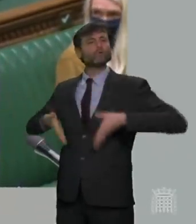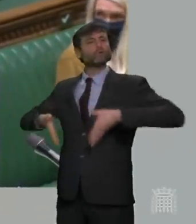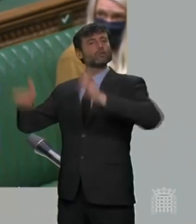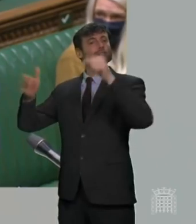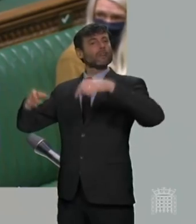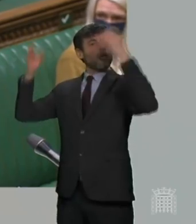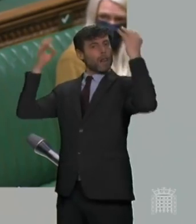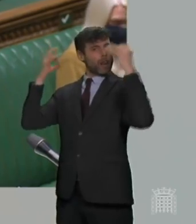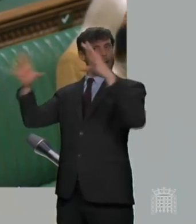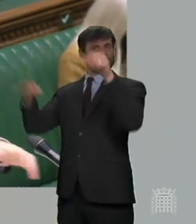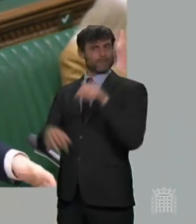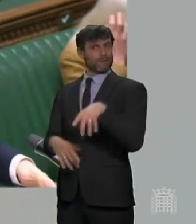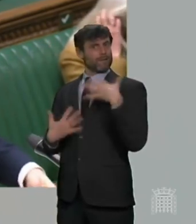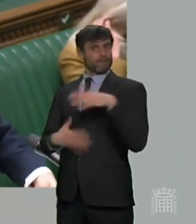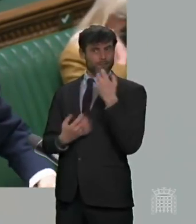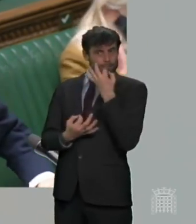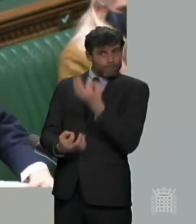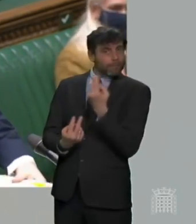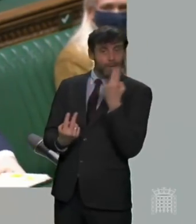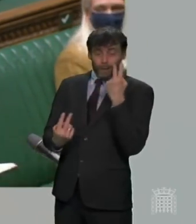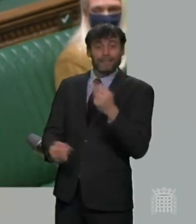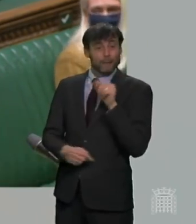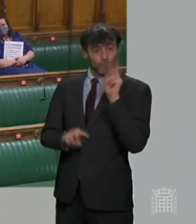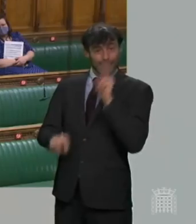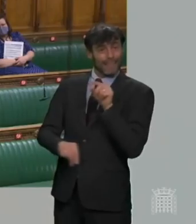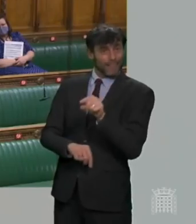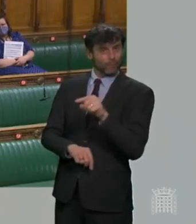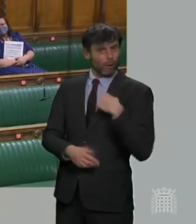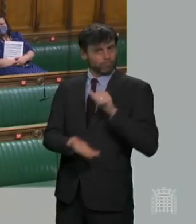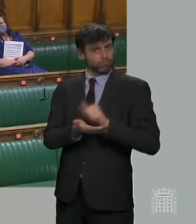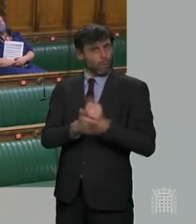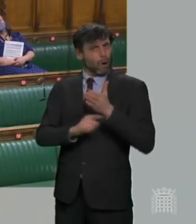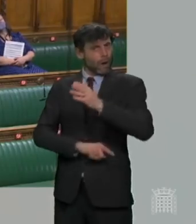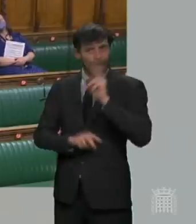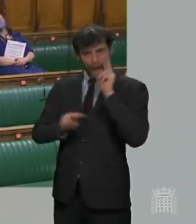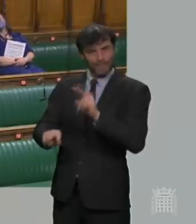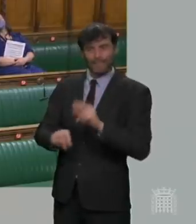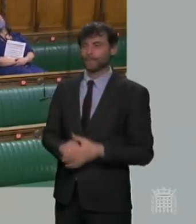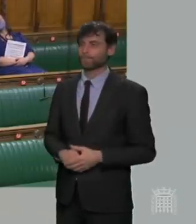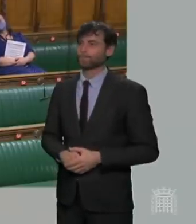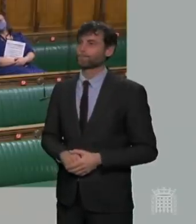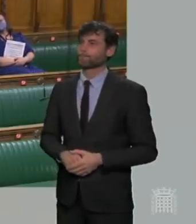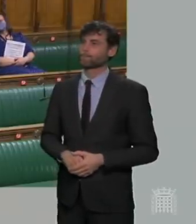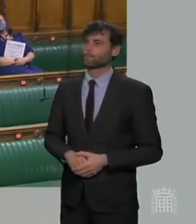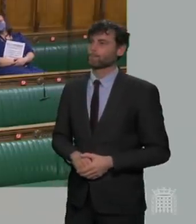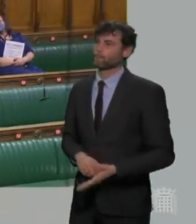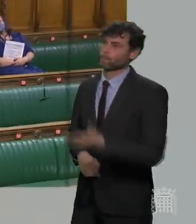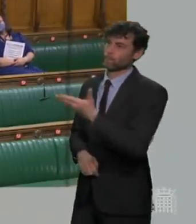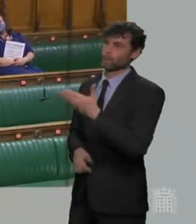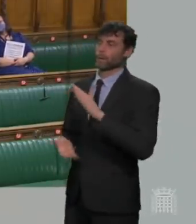itself, and I will certainly keep my hon. Friend’s invitation in mind. Alison McGovern (Wirral South) (Lab) In this House, we all know the importance of the